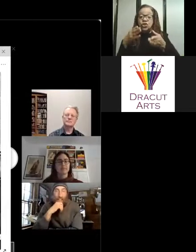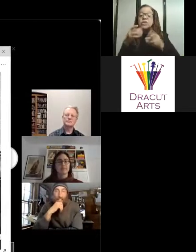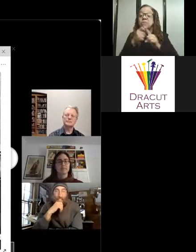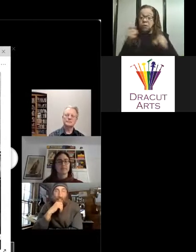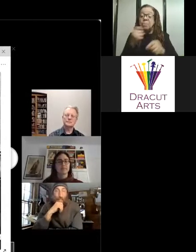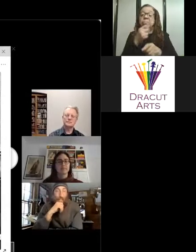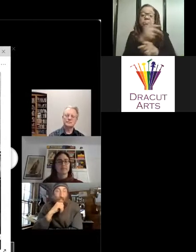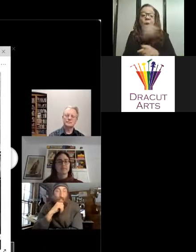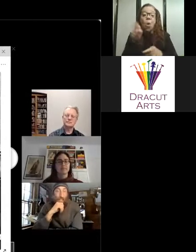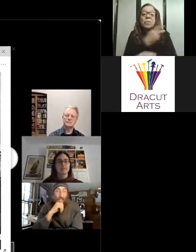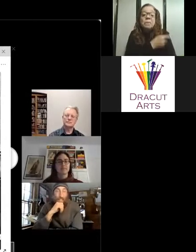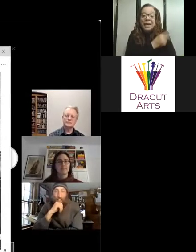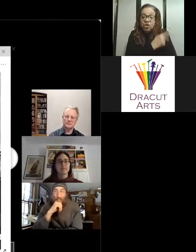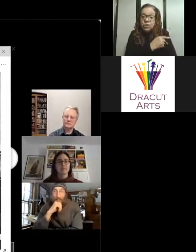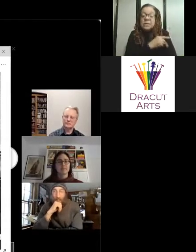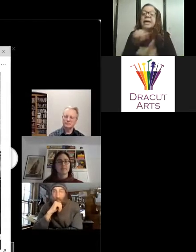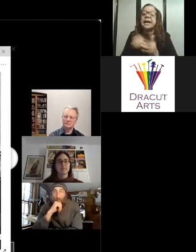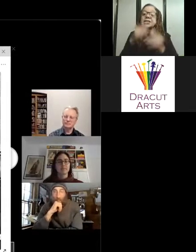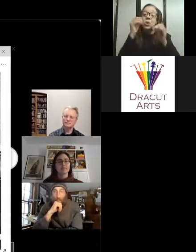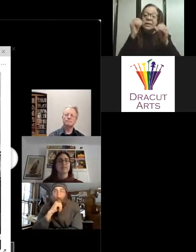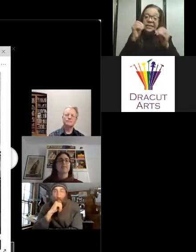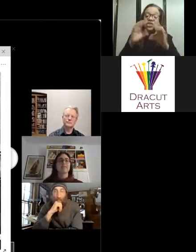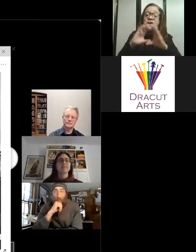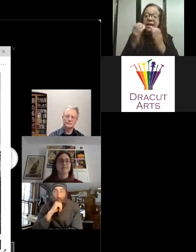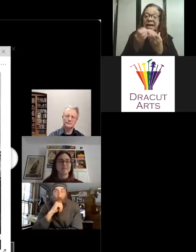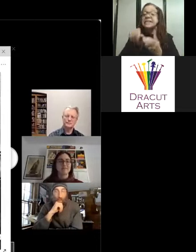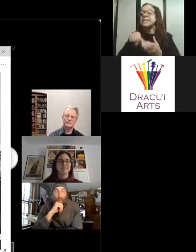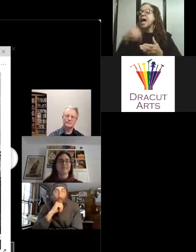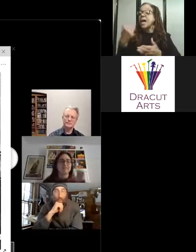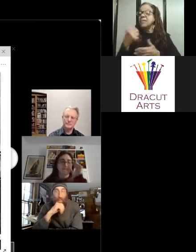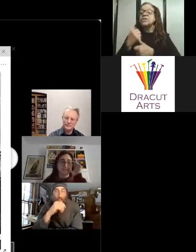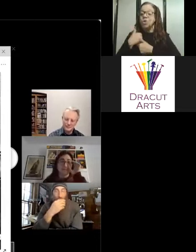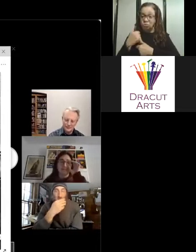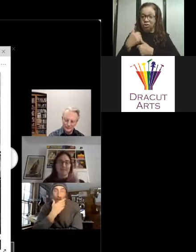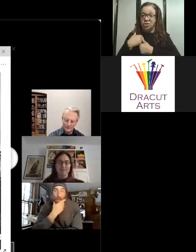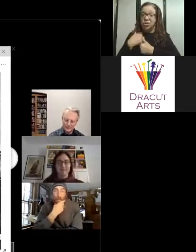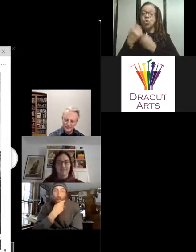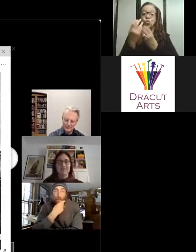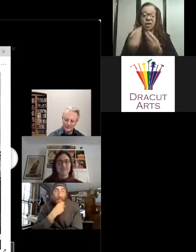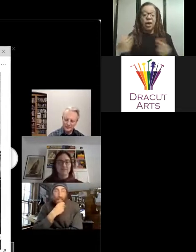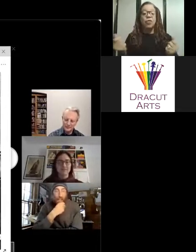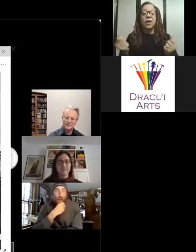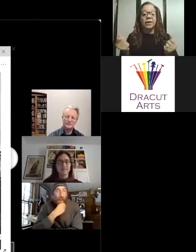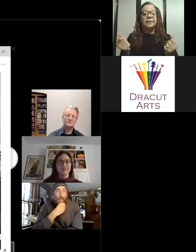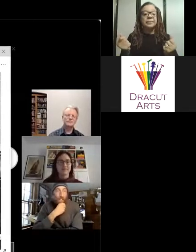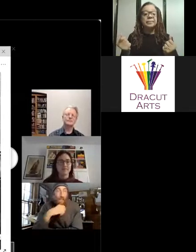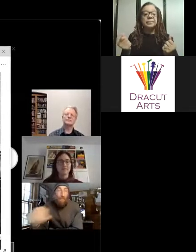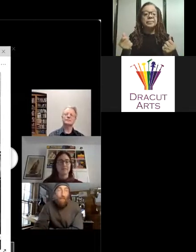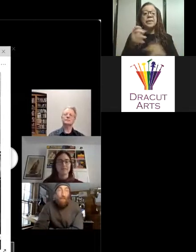and got them teaching classes to the other soldiers uh who were recovering here. So, um, so I actually, in volume